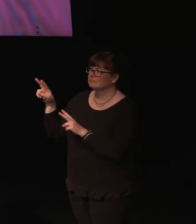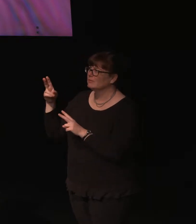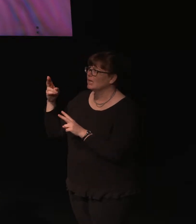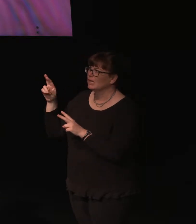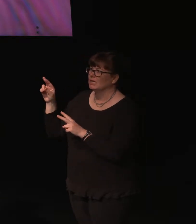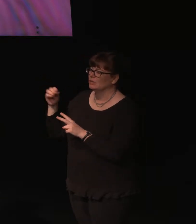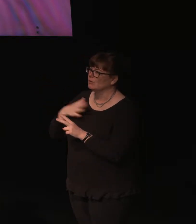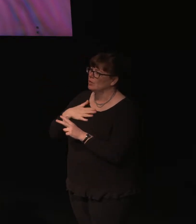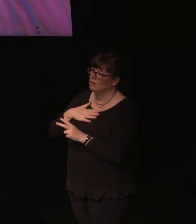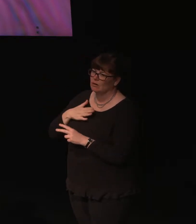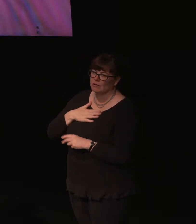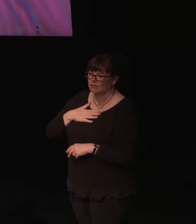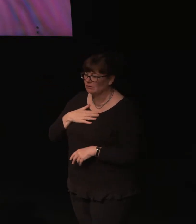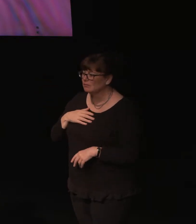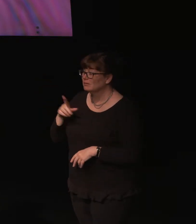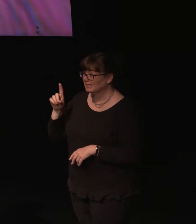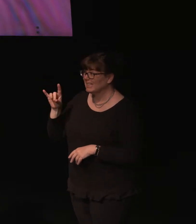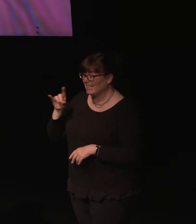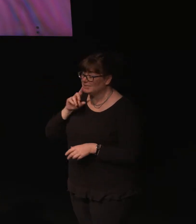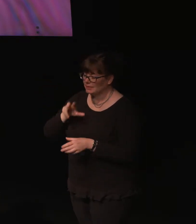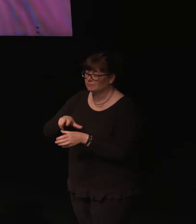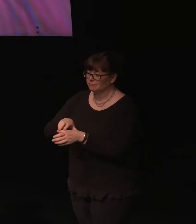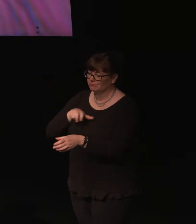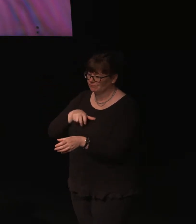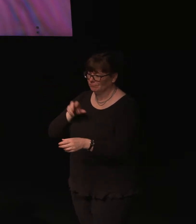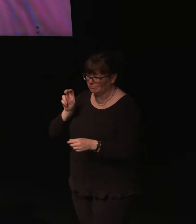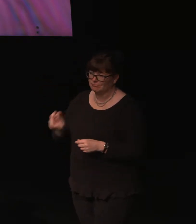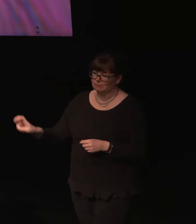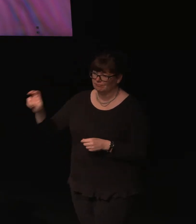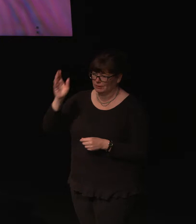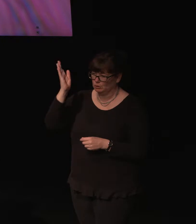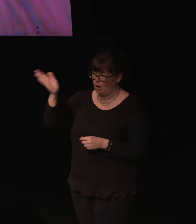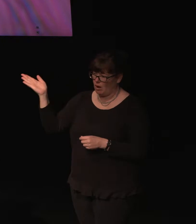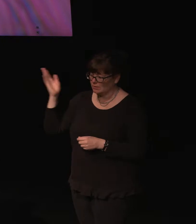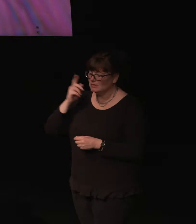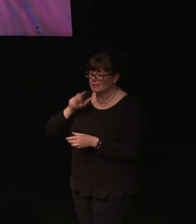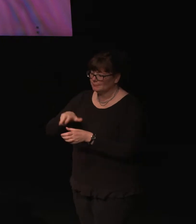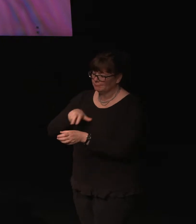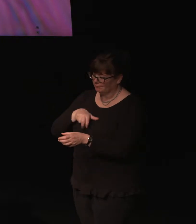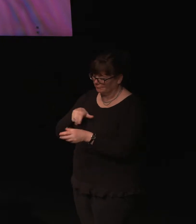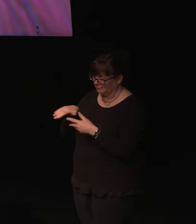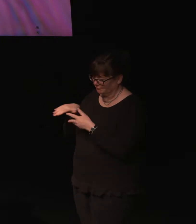He actually stepped away from giving talks for a little while. And in that time,